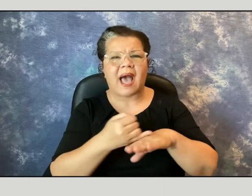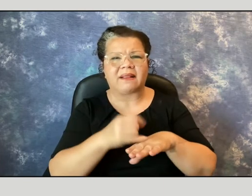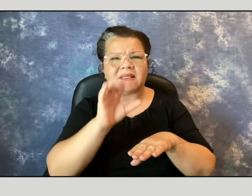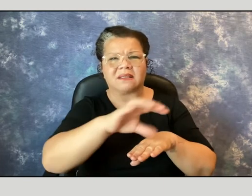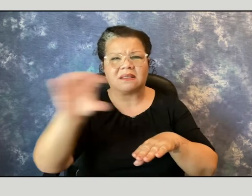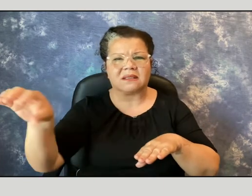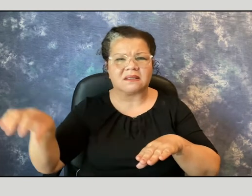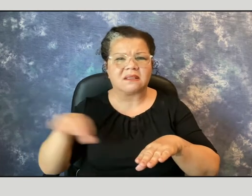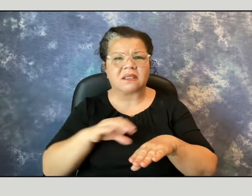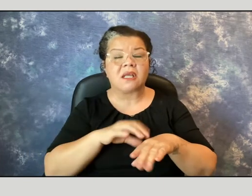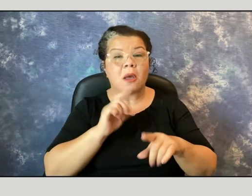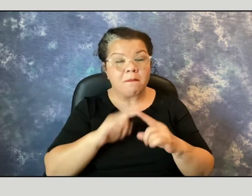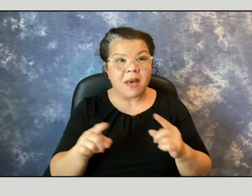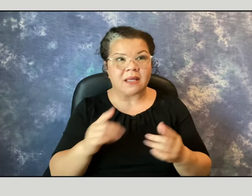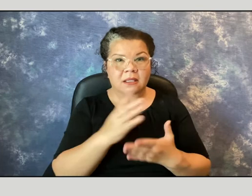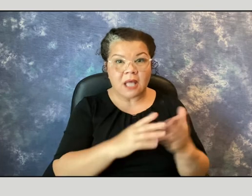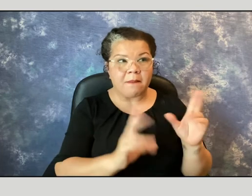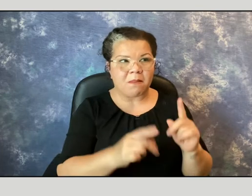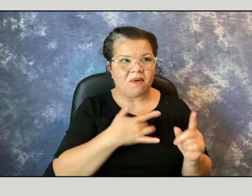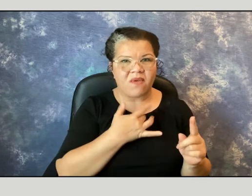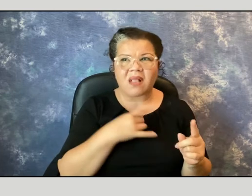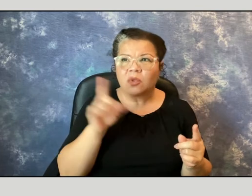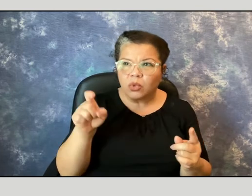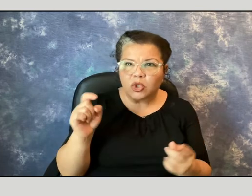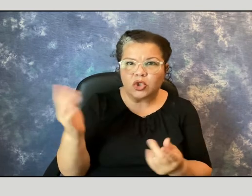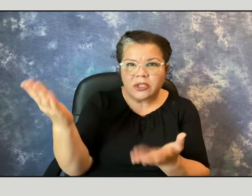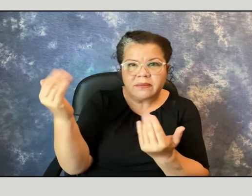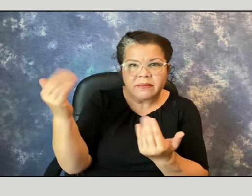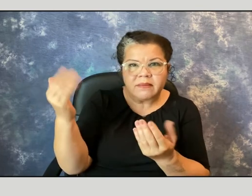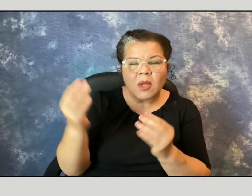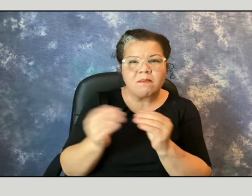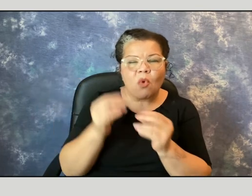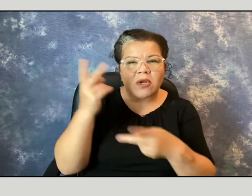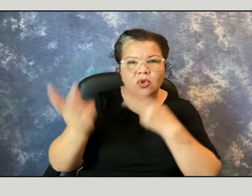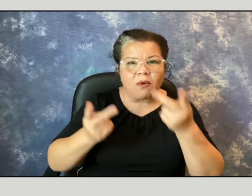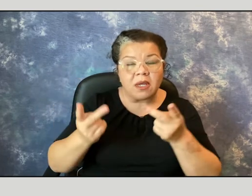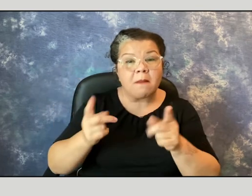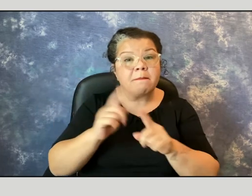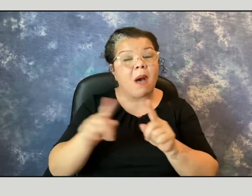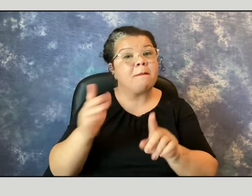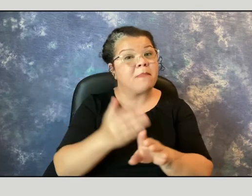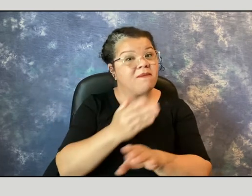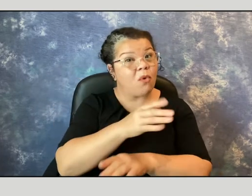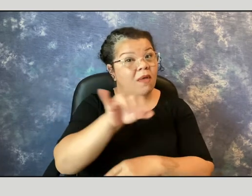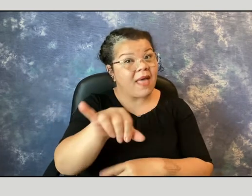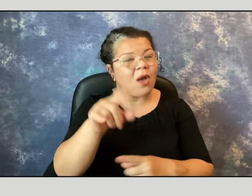that it needs to be a bigger part of our economy. But before making that move, we need to look at the consequences of that